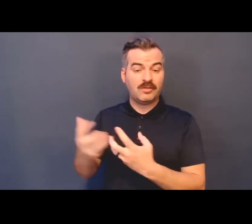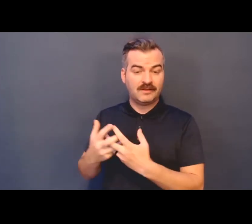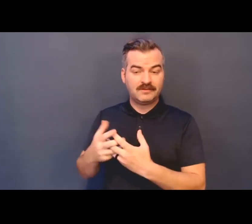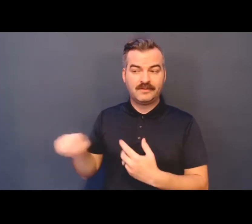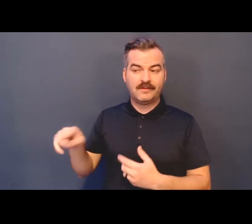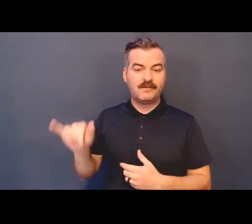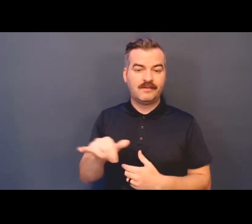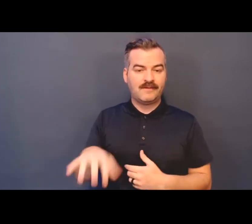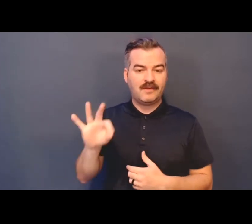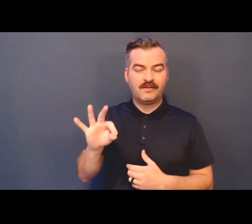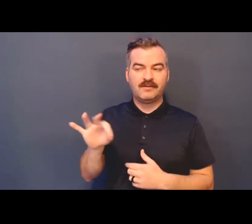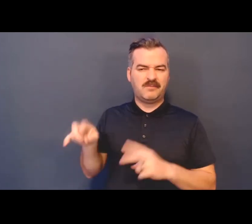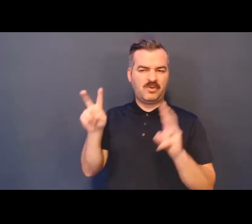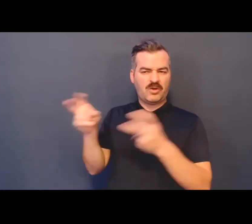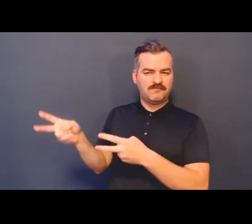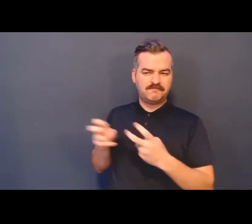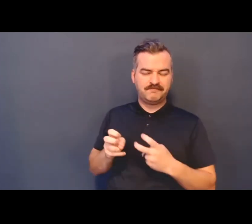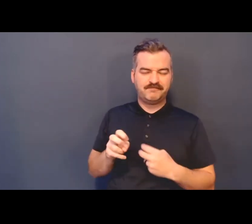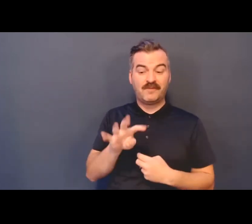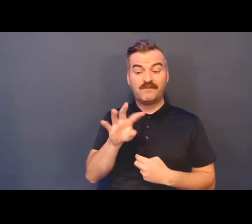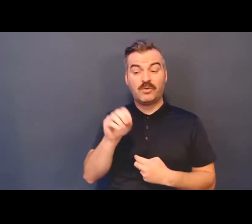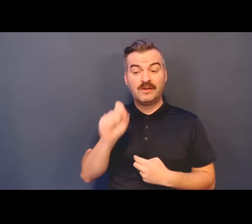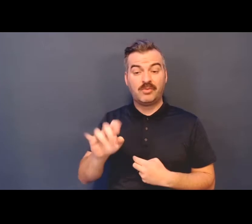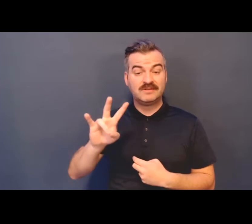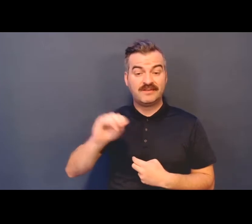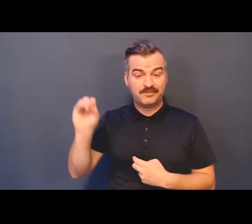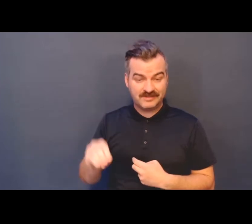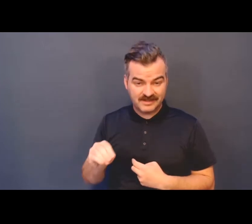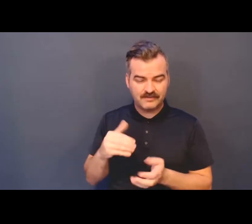is a quote. 15:13:15 Only 40.7% of physicians were very